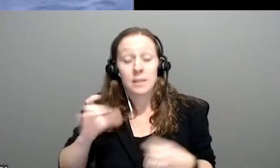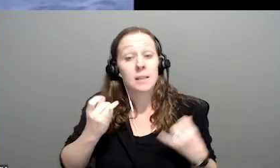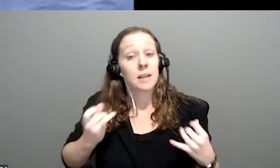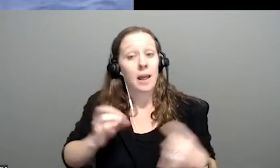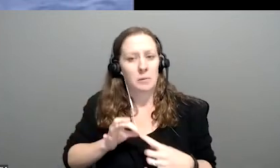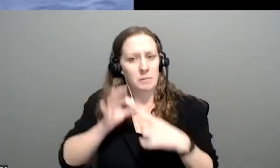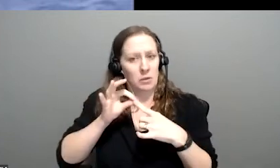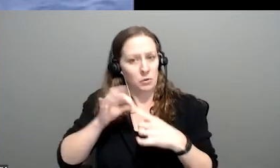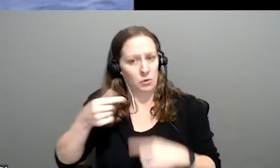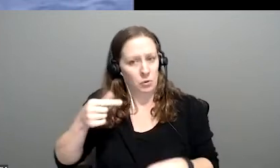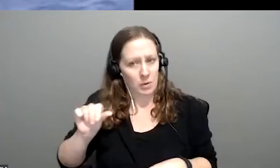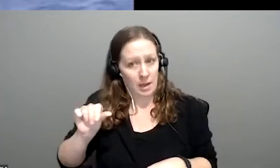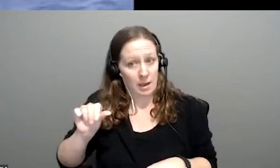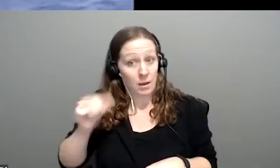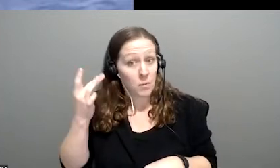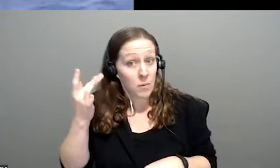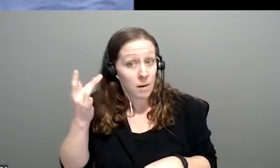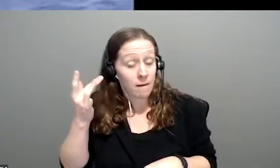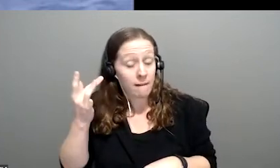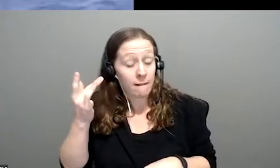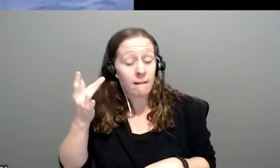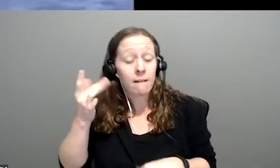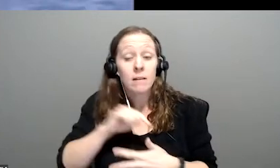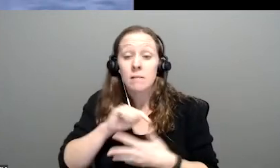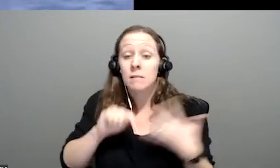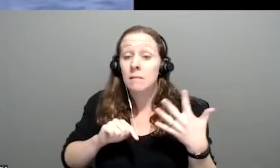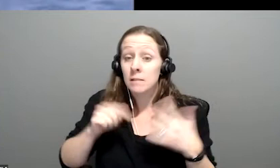that will not only include the speakers answering your questions,